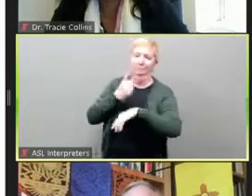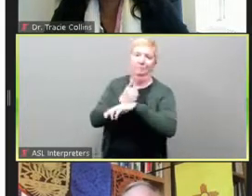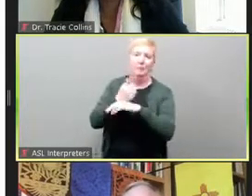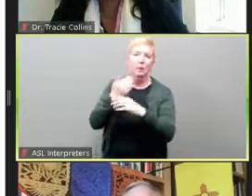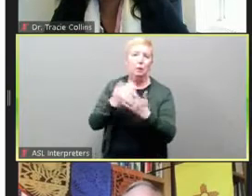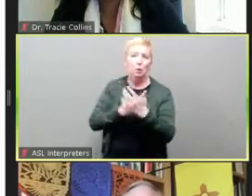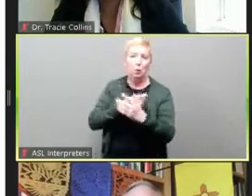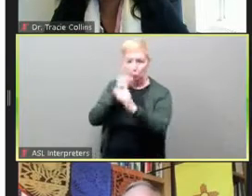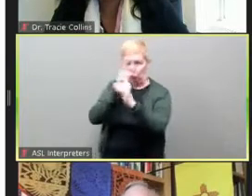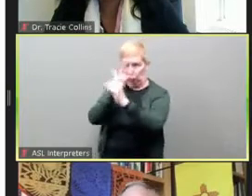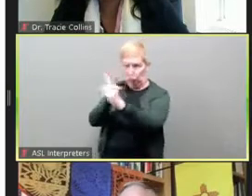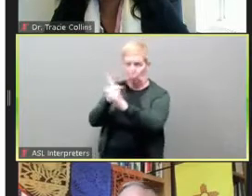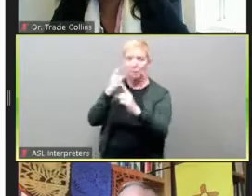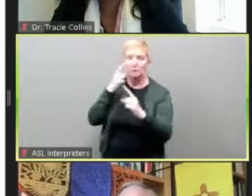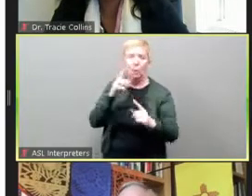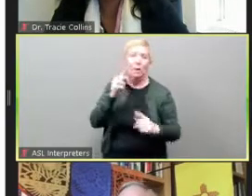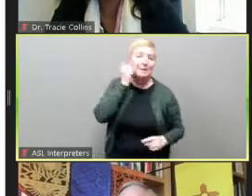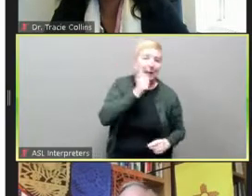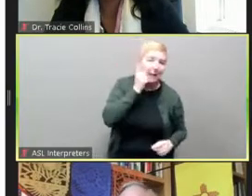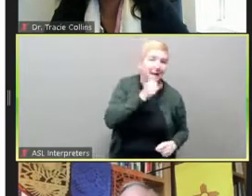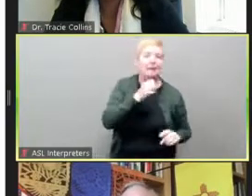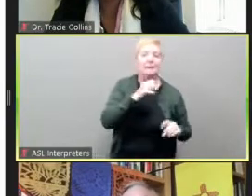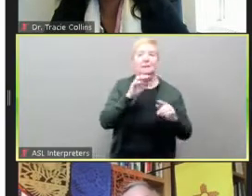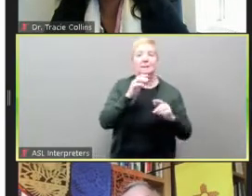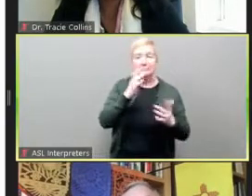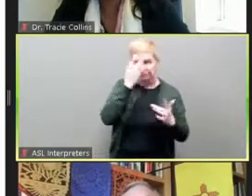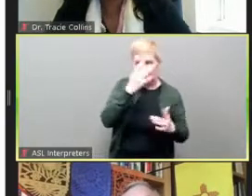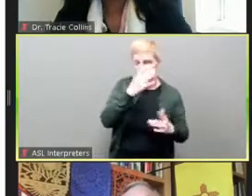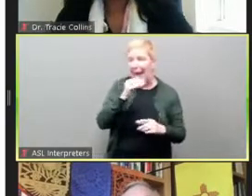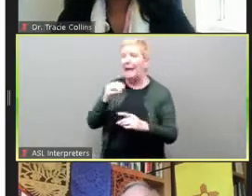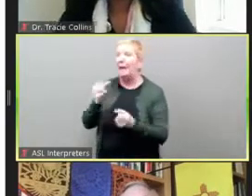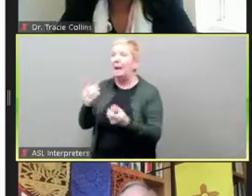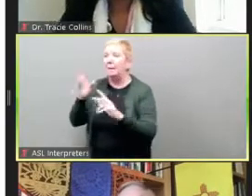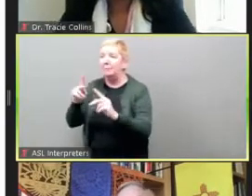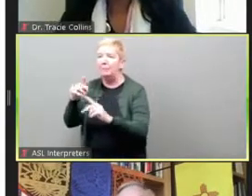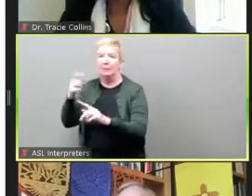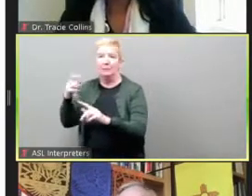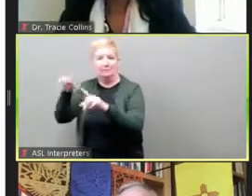straight and the test positivity rate. As you can see here, 210 cases is the